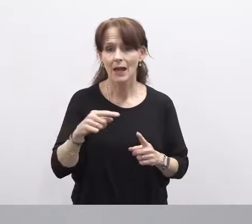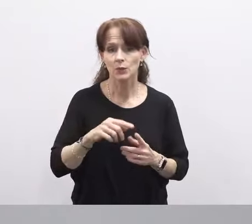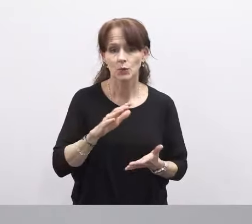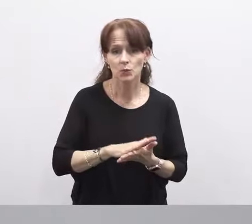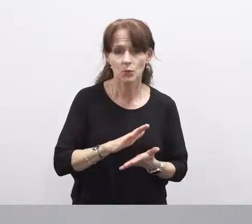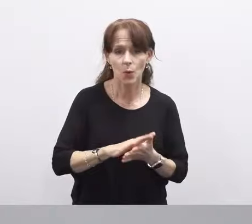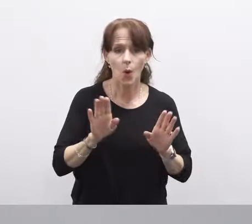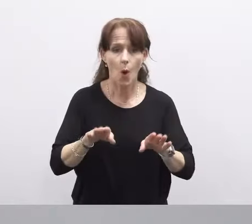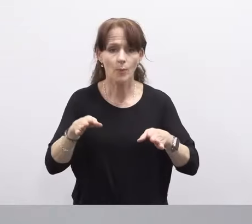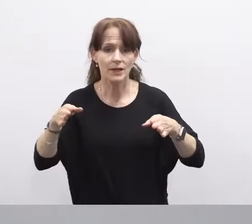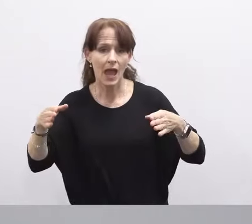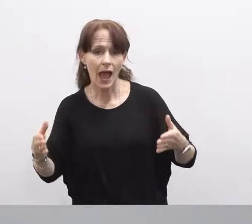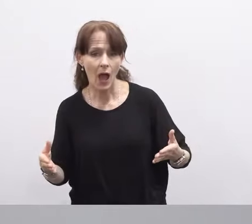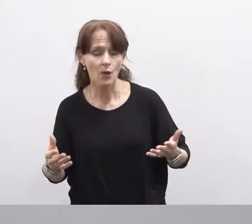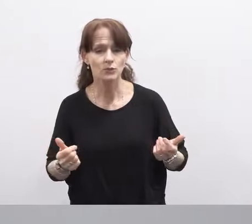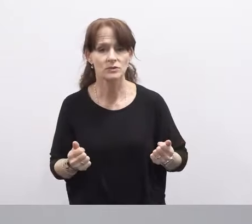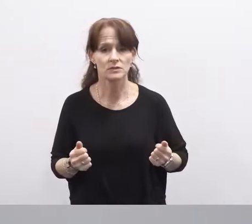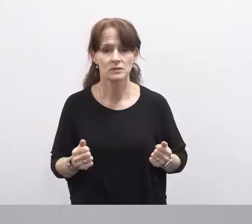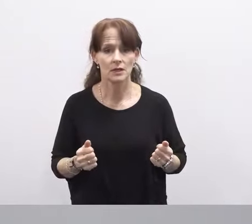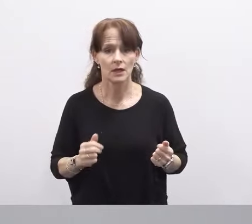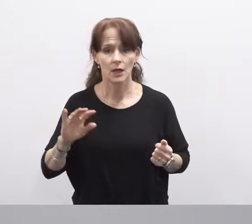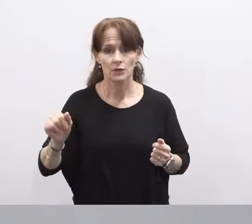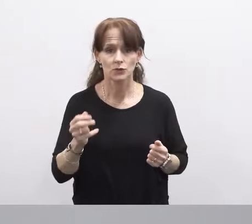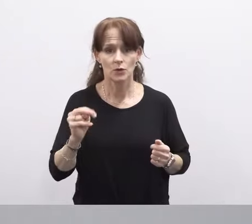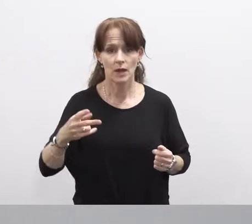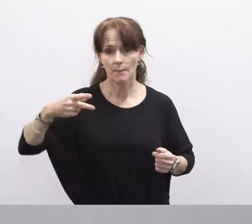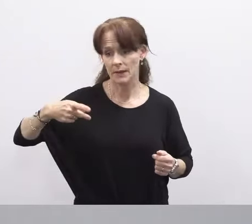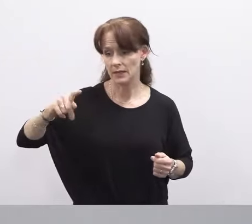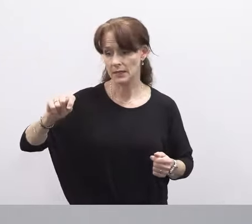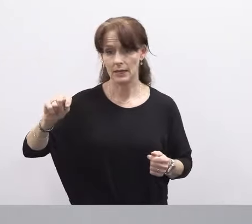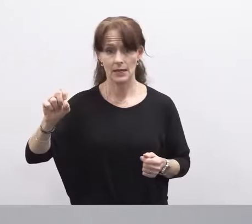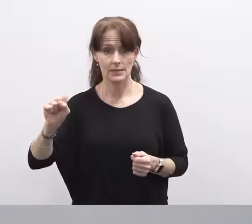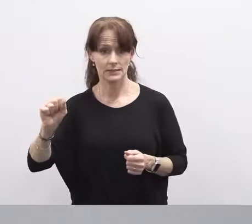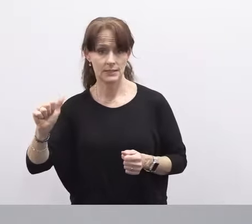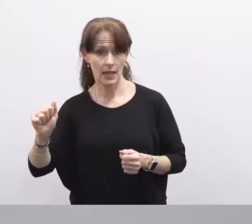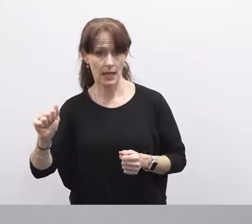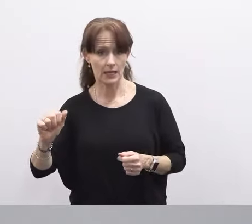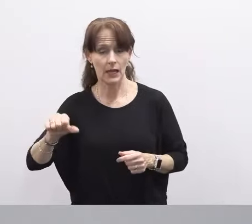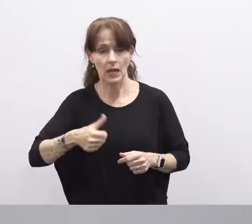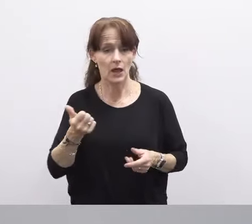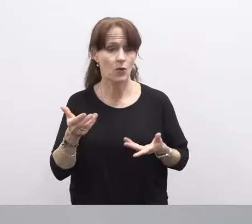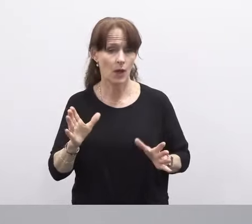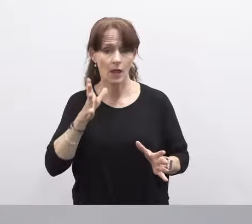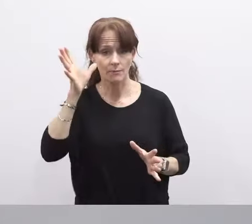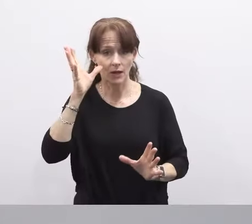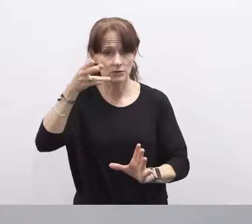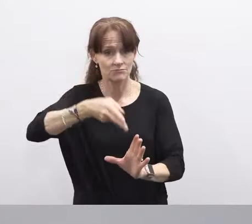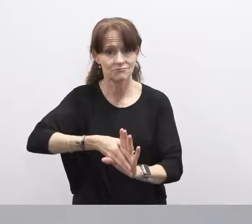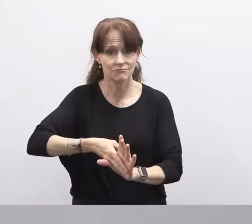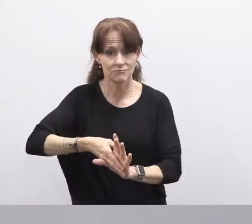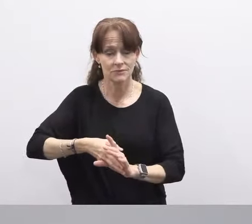and open house and Jordan has a PTSA, so that's another way parents can be involved.